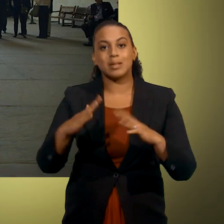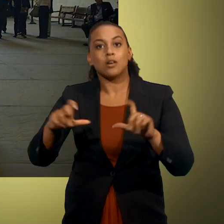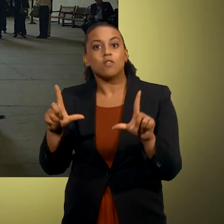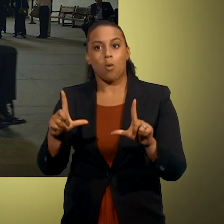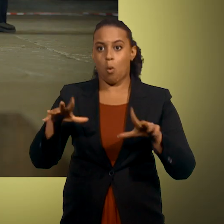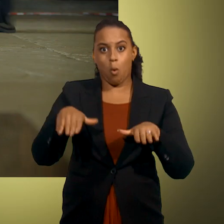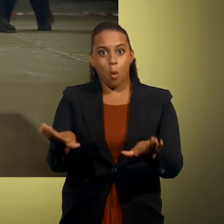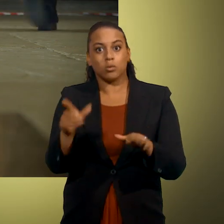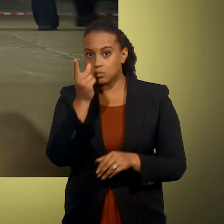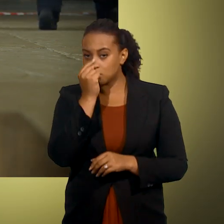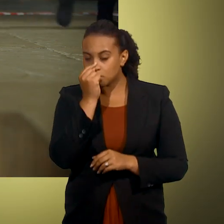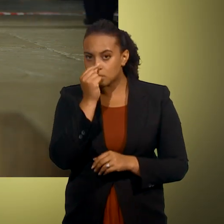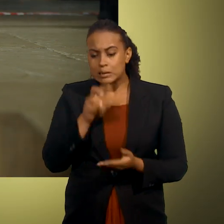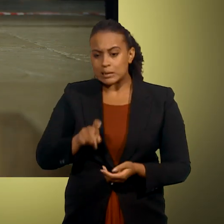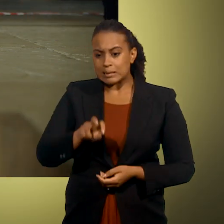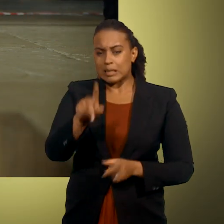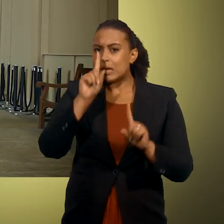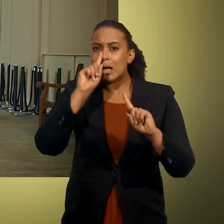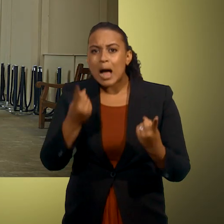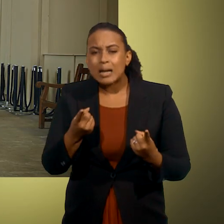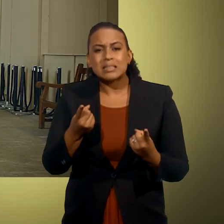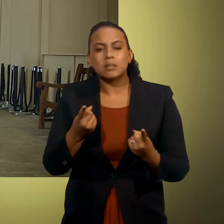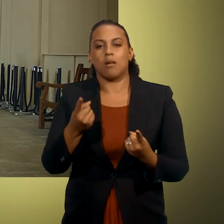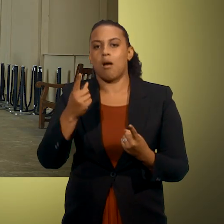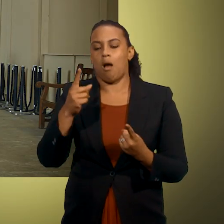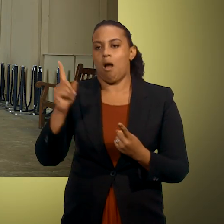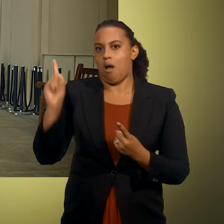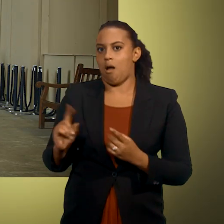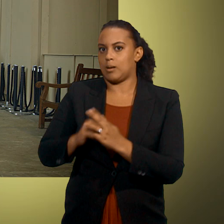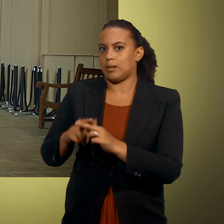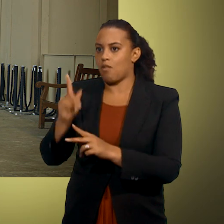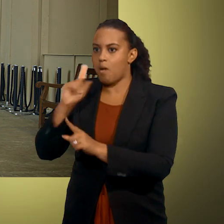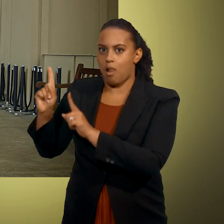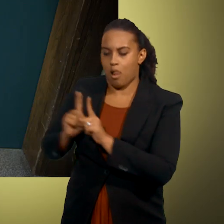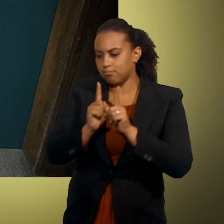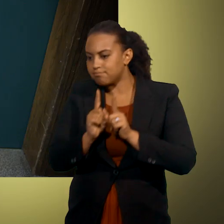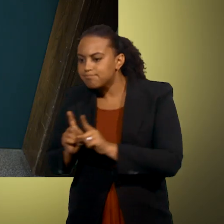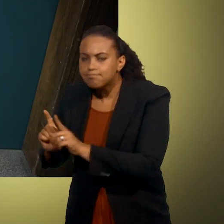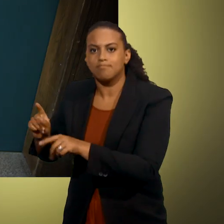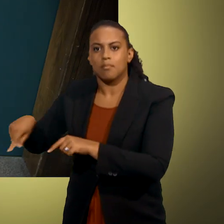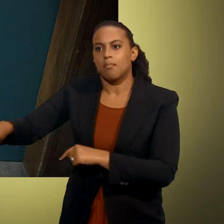If you are unable to manage the steps, a Visitor Assistant will escort you on a longer route round to a lift.